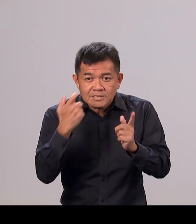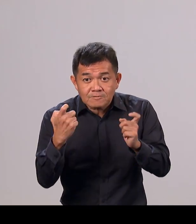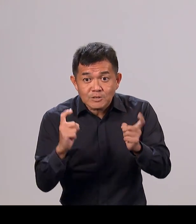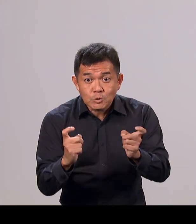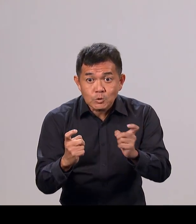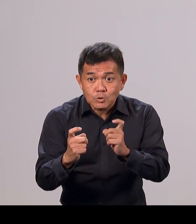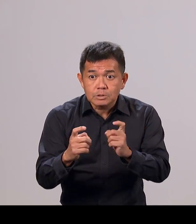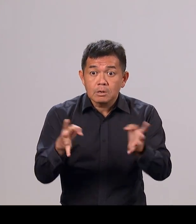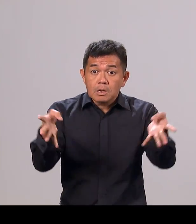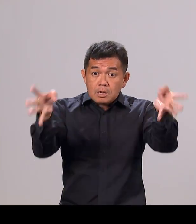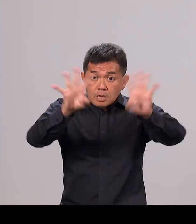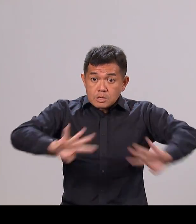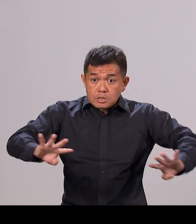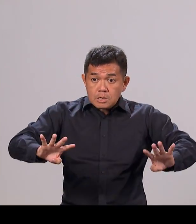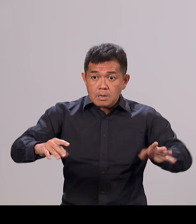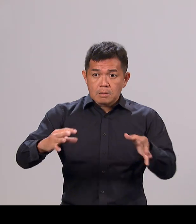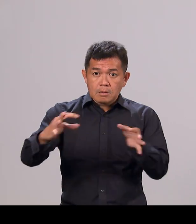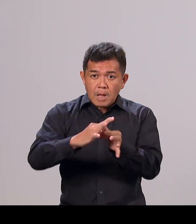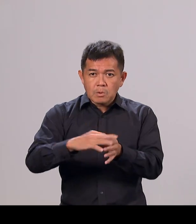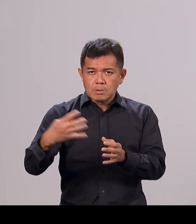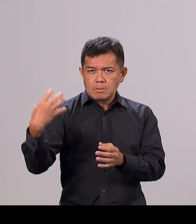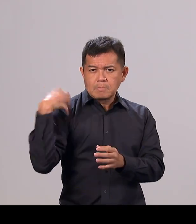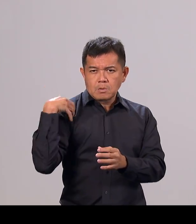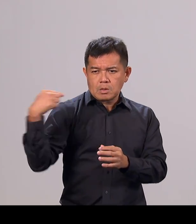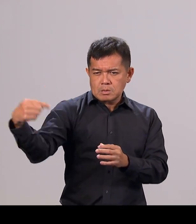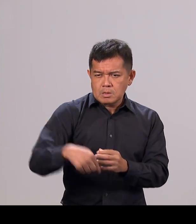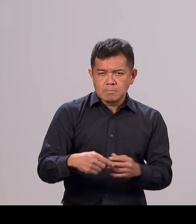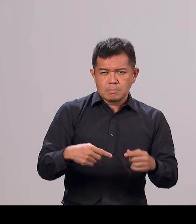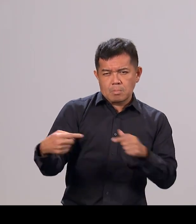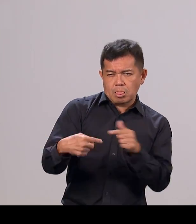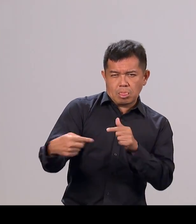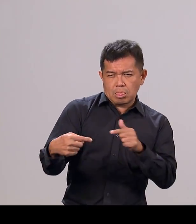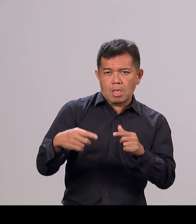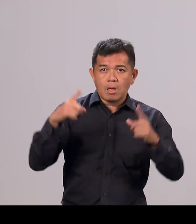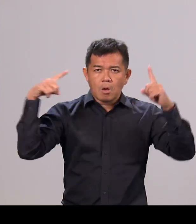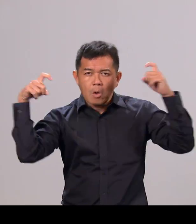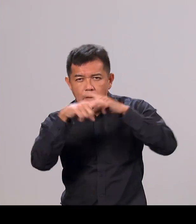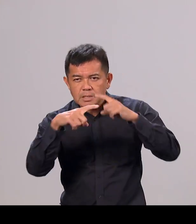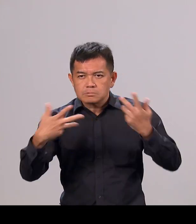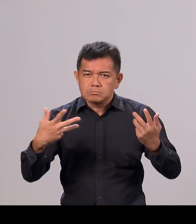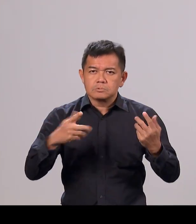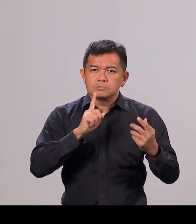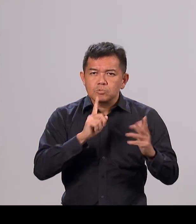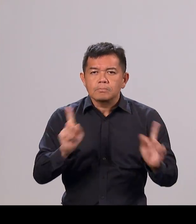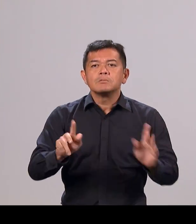It is going to mean a more complicated world for us. Less tranquil and we have to be more watchful.